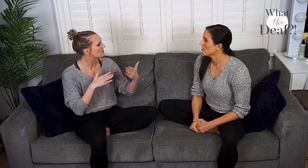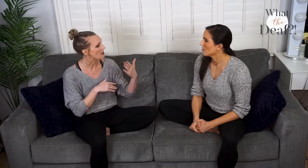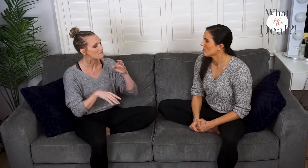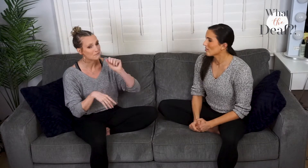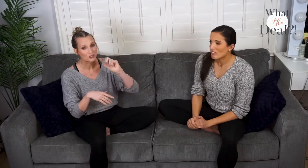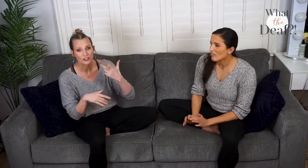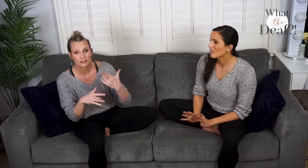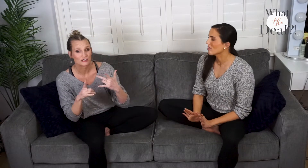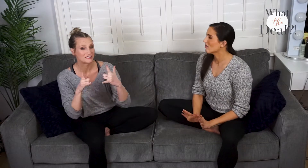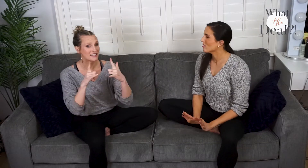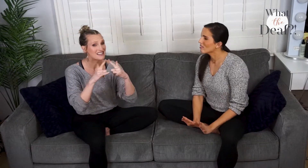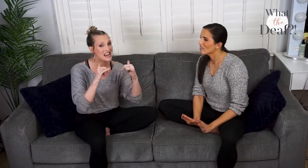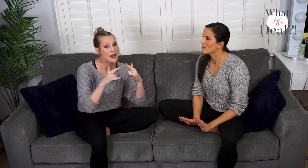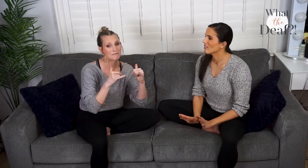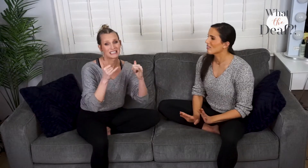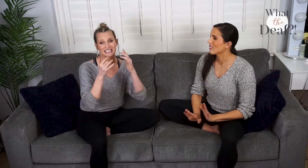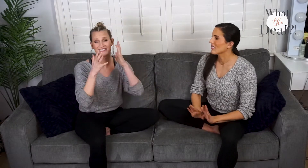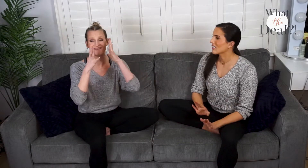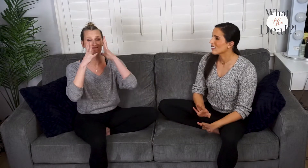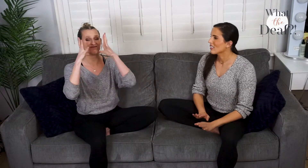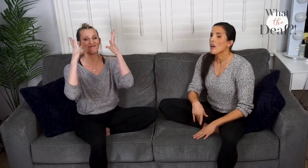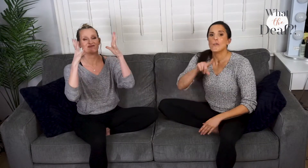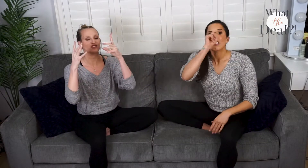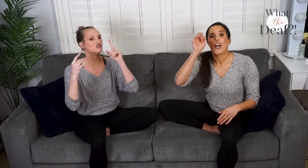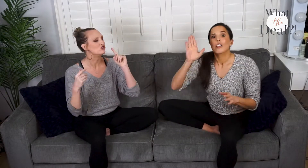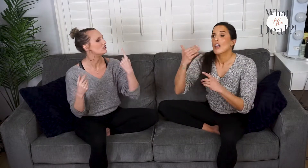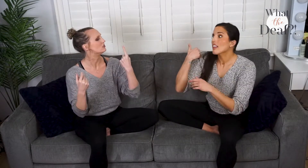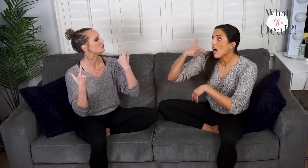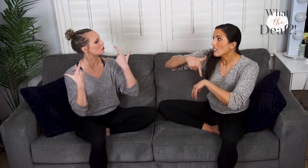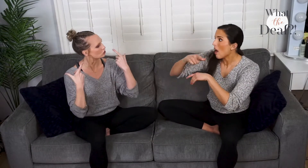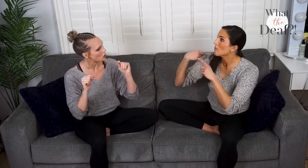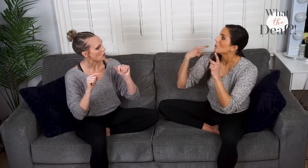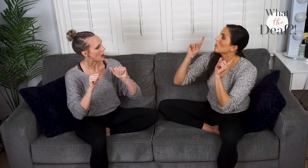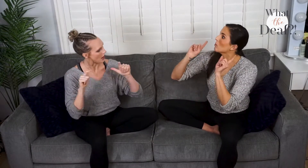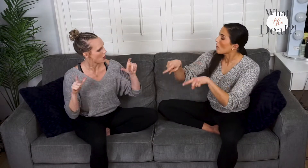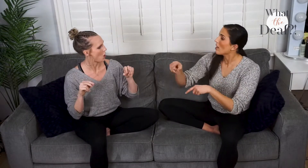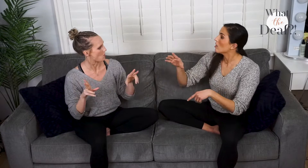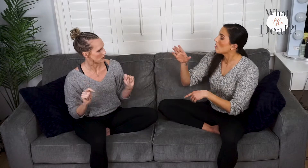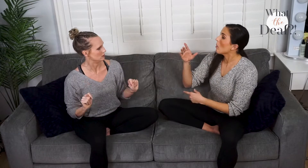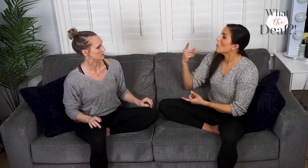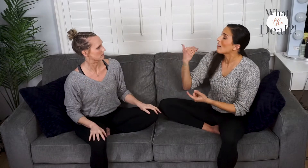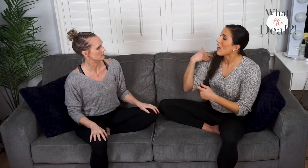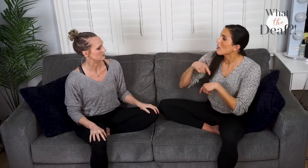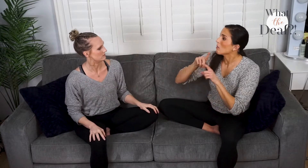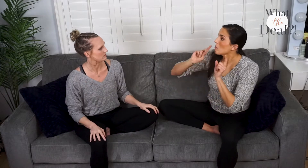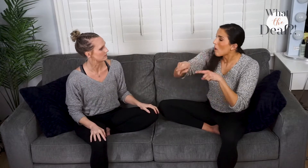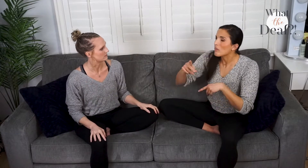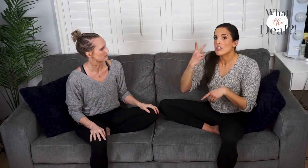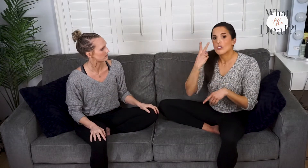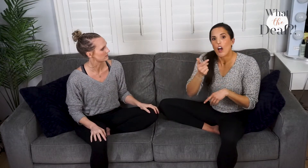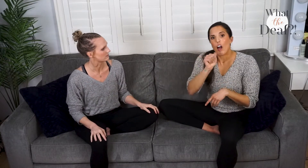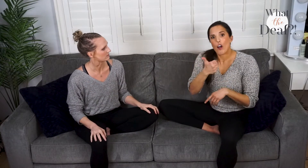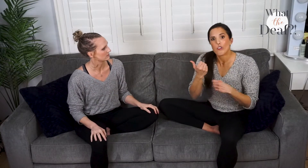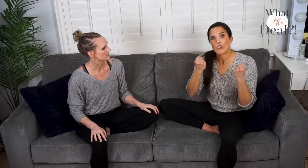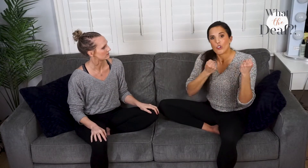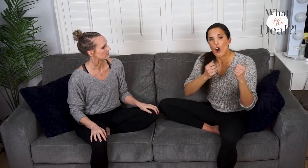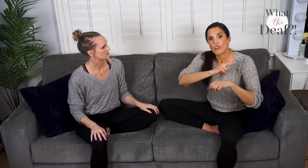Yeah we were gonna plan on going the beach, we're gonna camp. And because last time when we went to Lake Powell... And we were gonna go all out We saw other cars that were parked